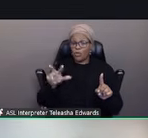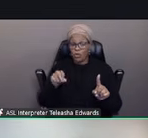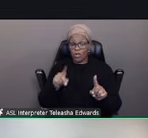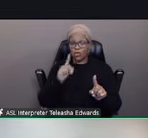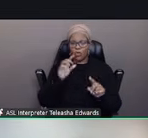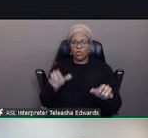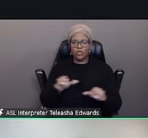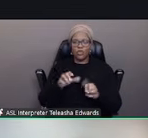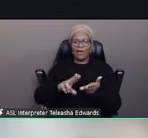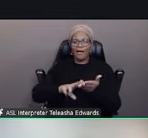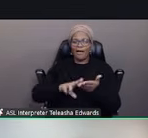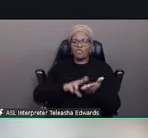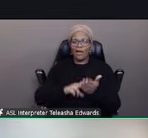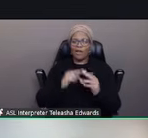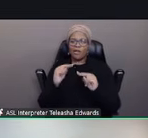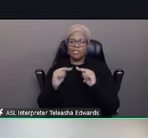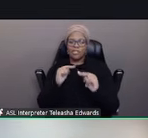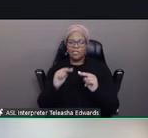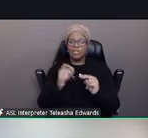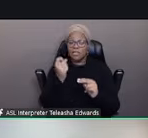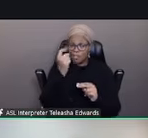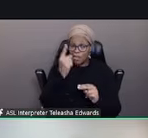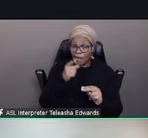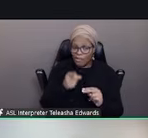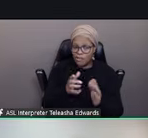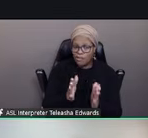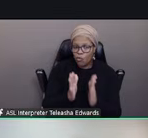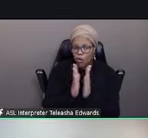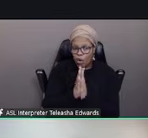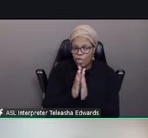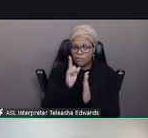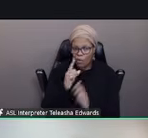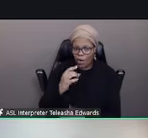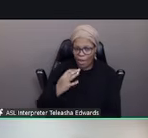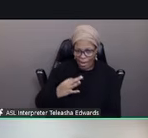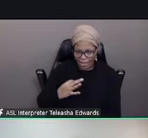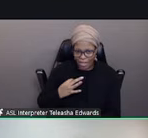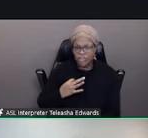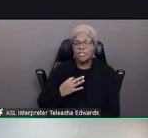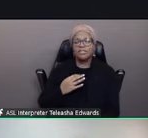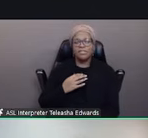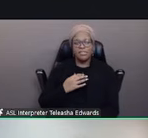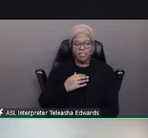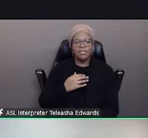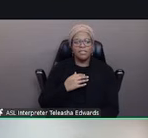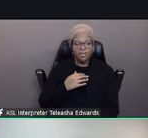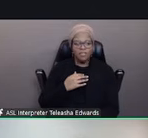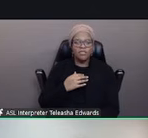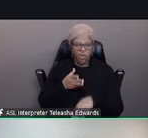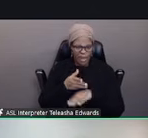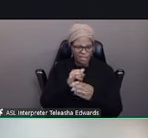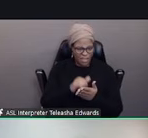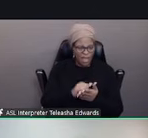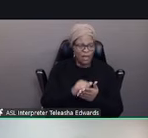is a request for application that will um then be followed by this period of contract negotiation.